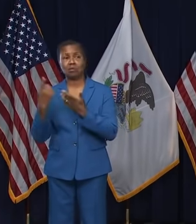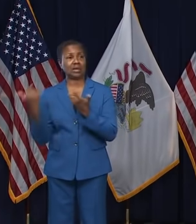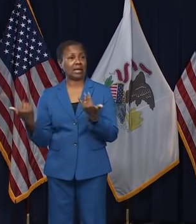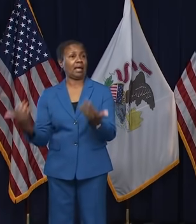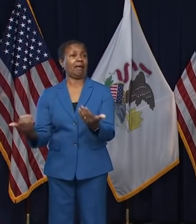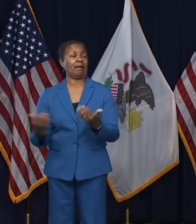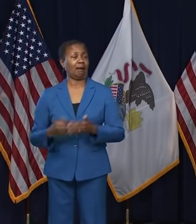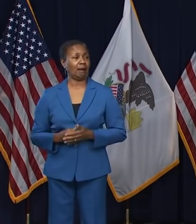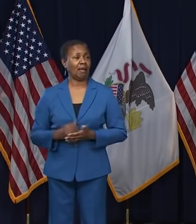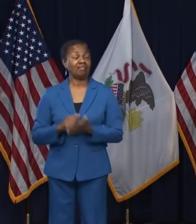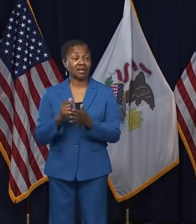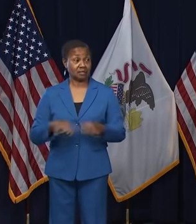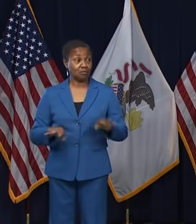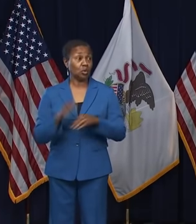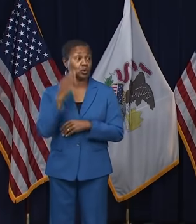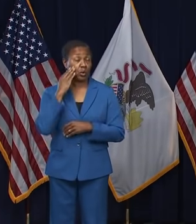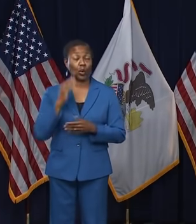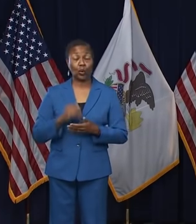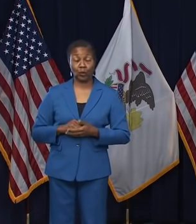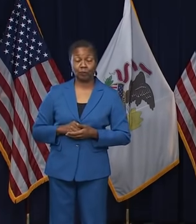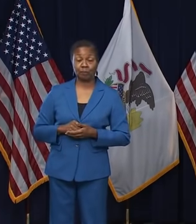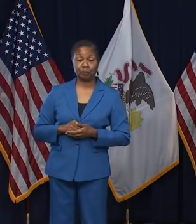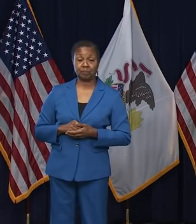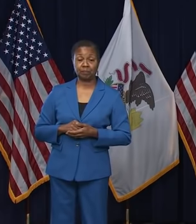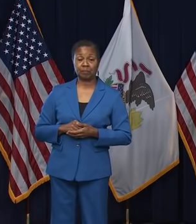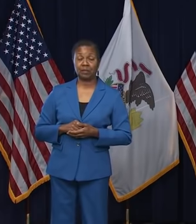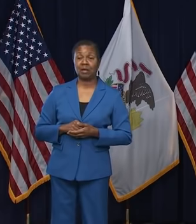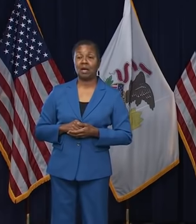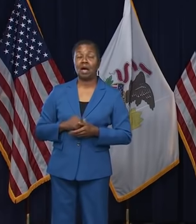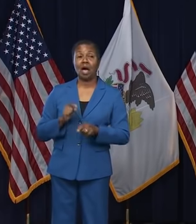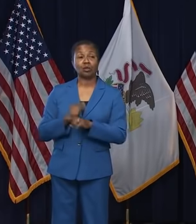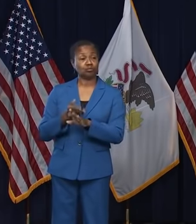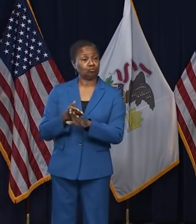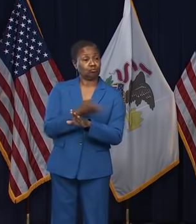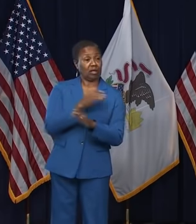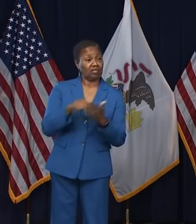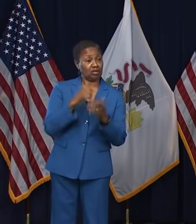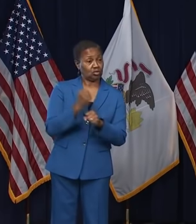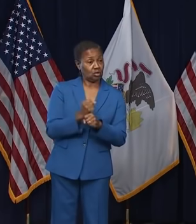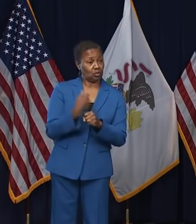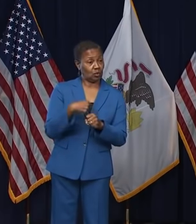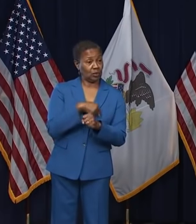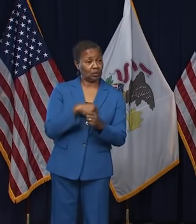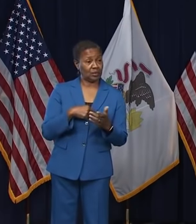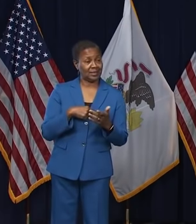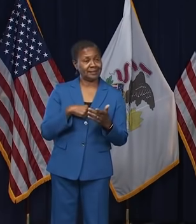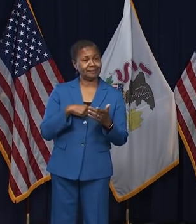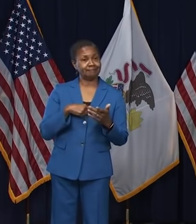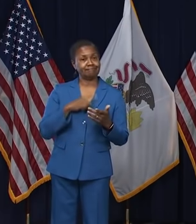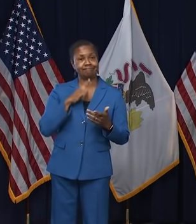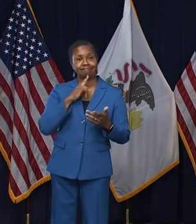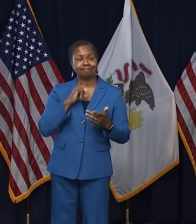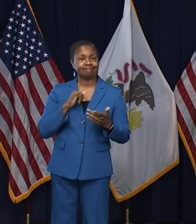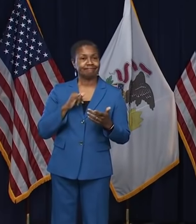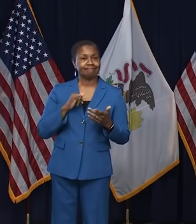vaccines that are widely available to everybody. That's